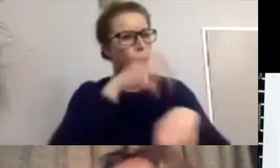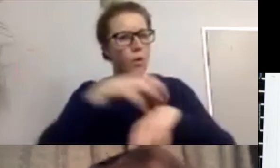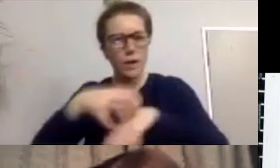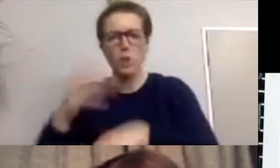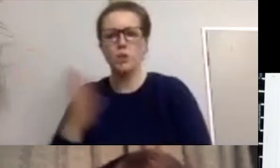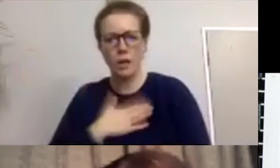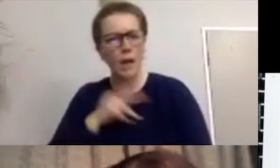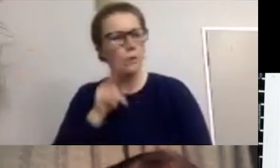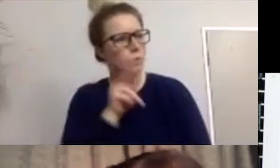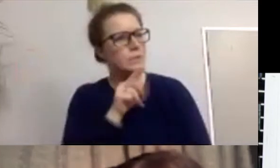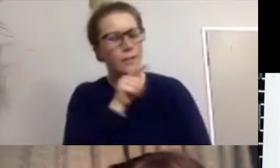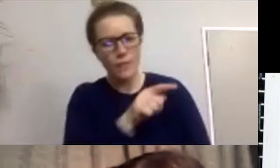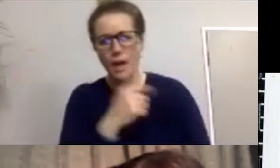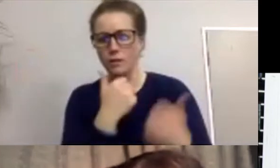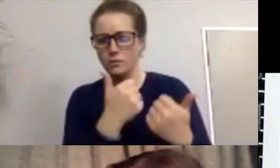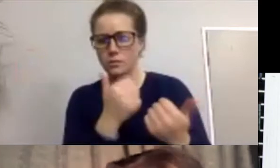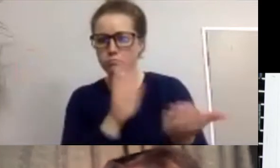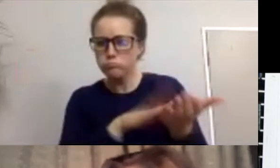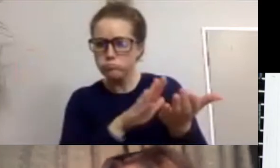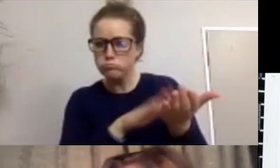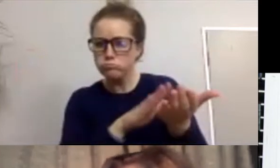So that's been really, really positive.